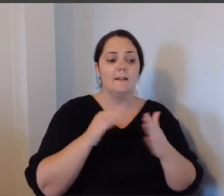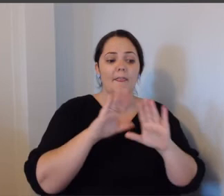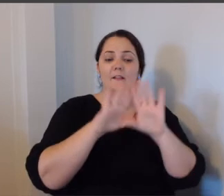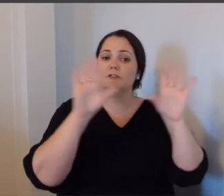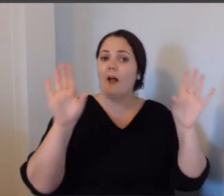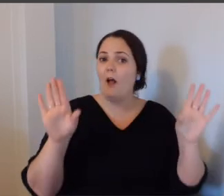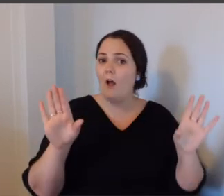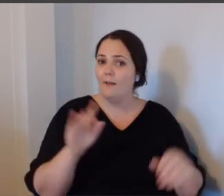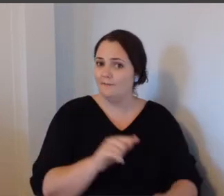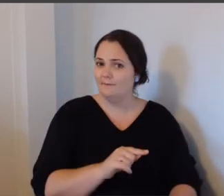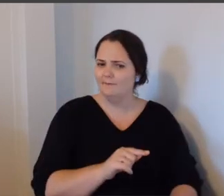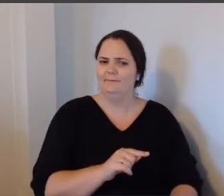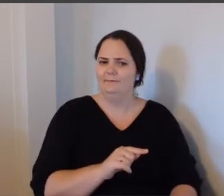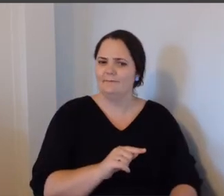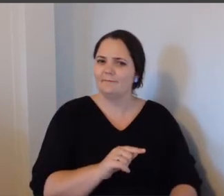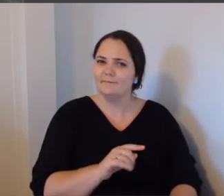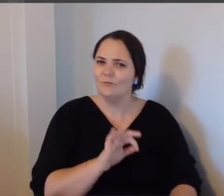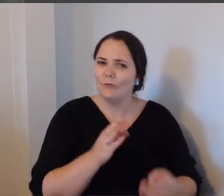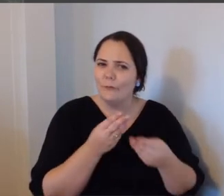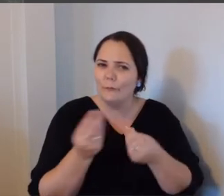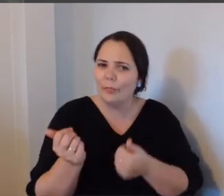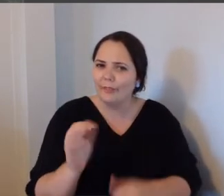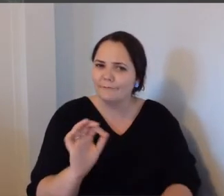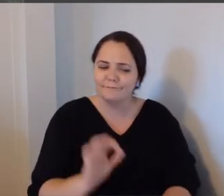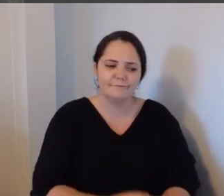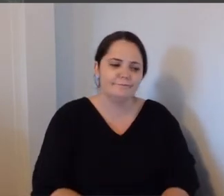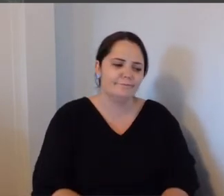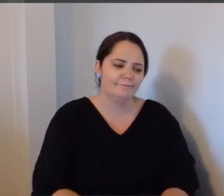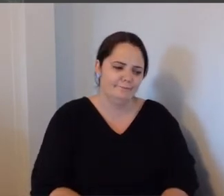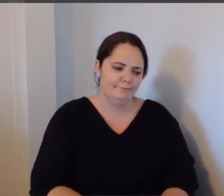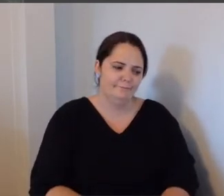is another extraordinary painting that is included in the exhibition Cézanne's Still